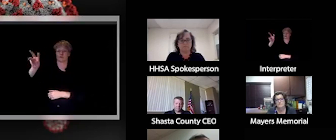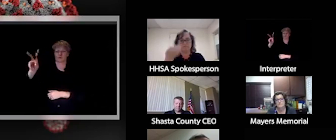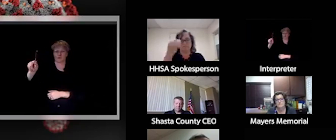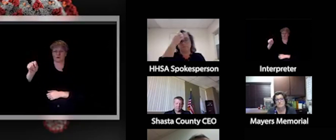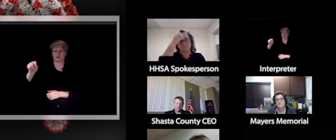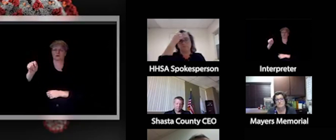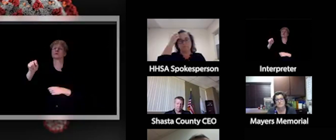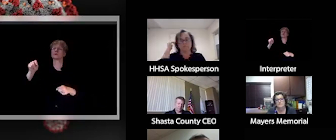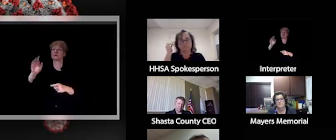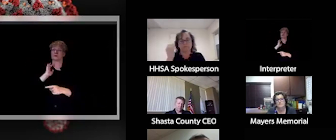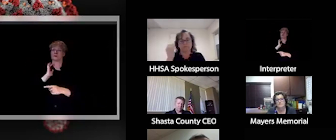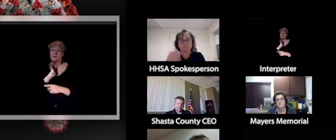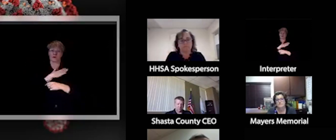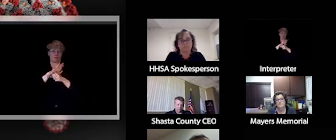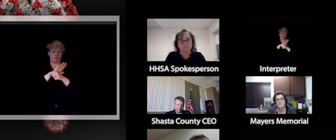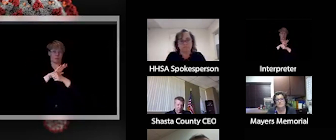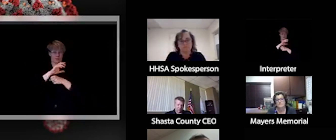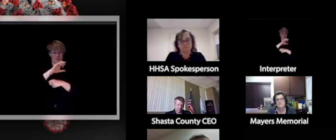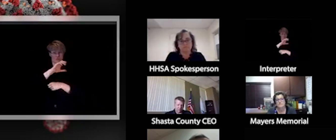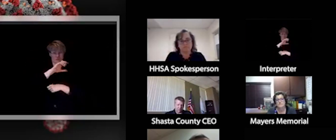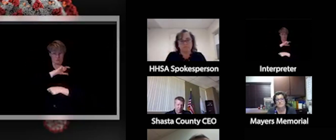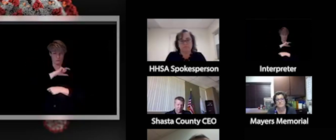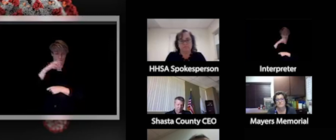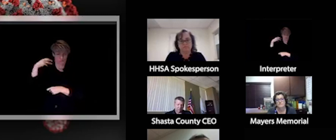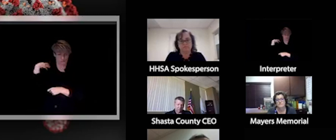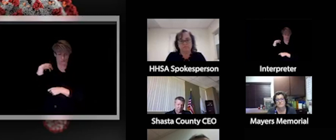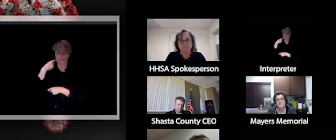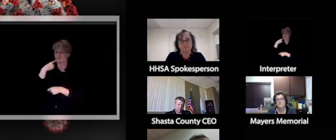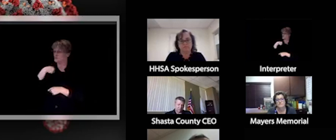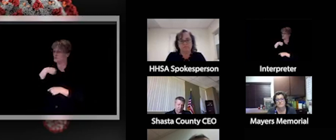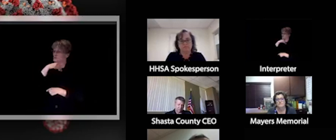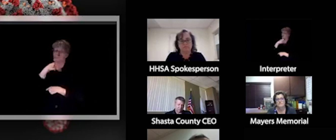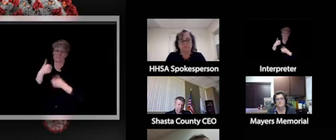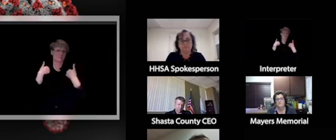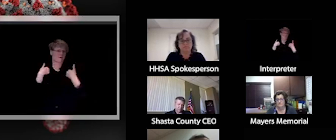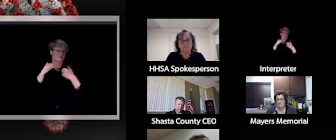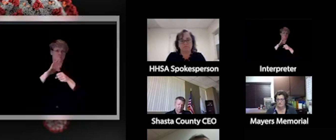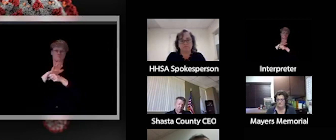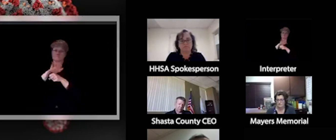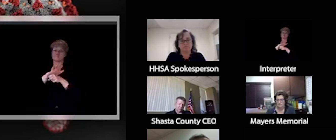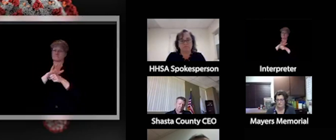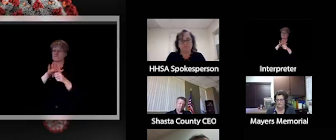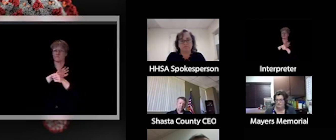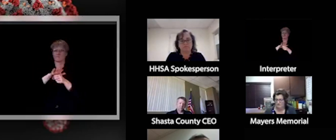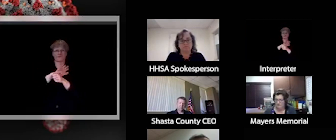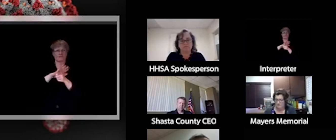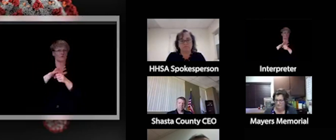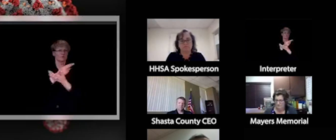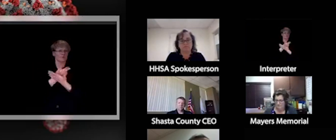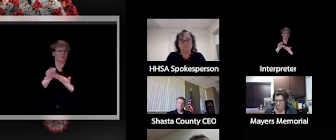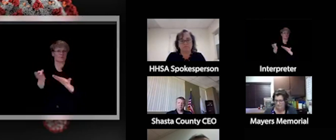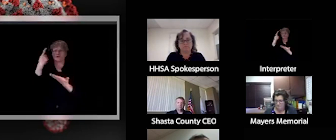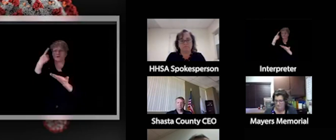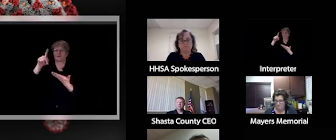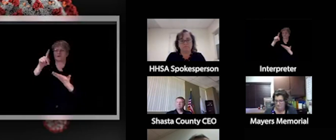resources to enforce the mask mandate. So, he did make a public statement to that degree.